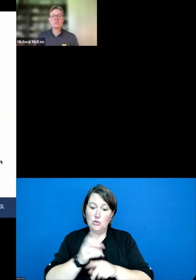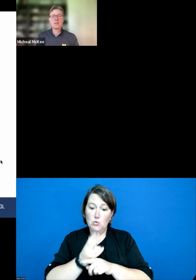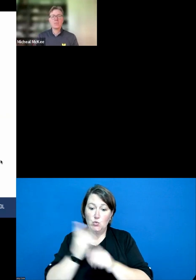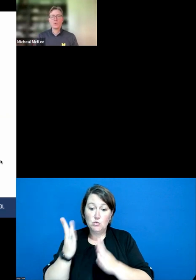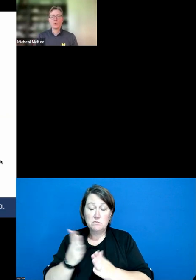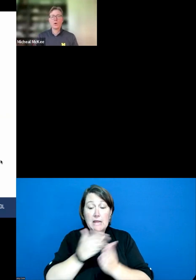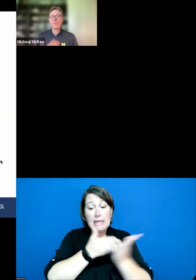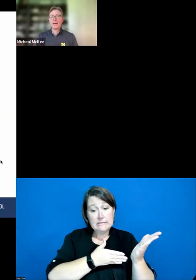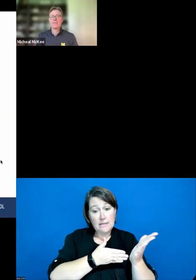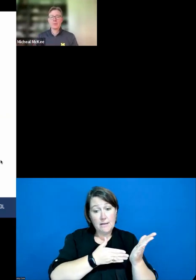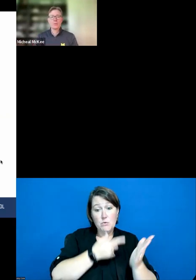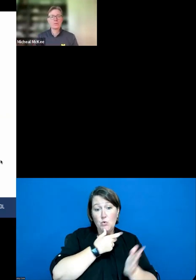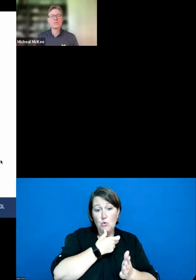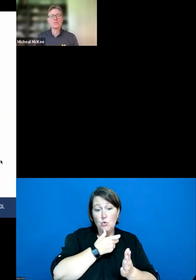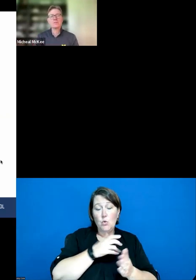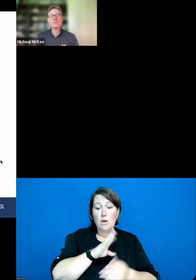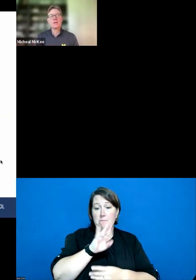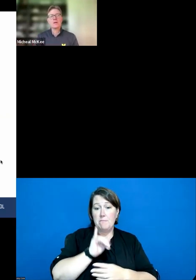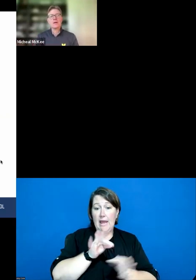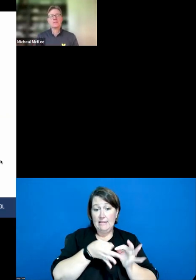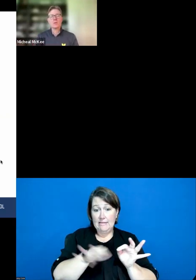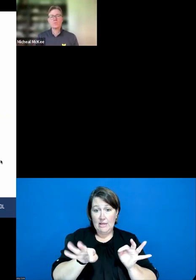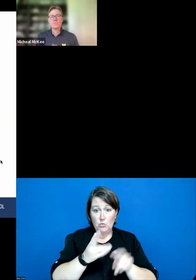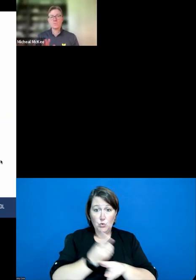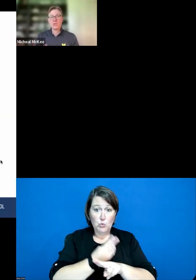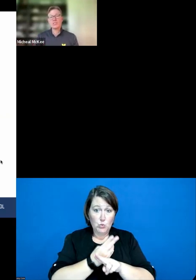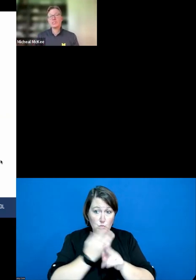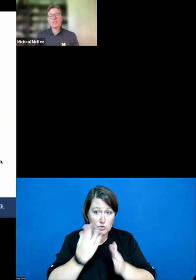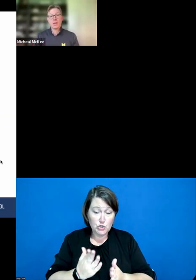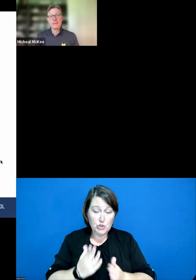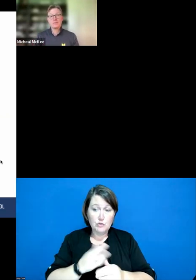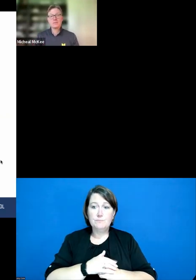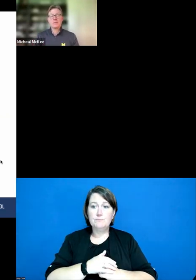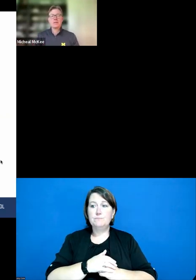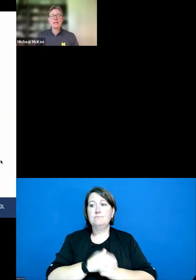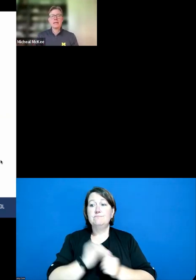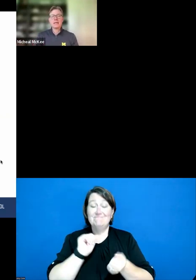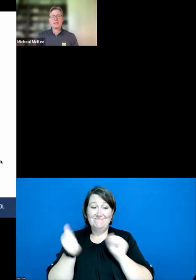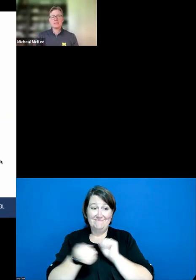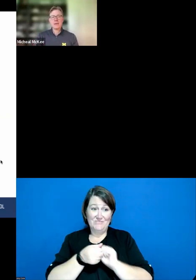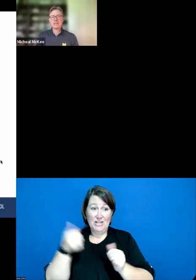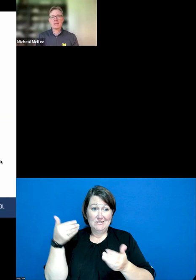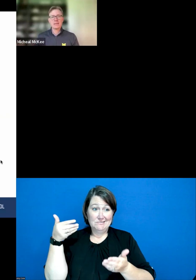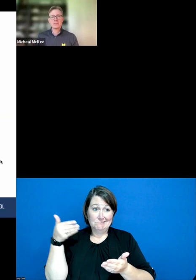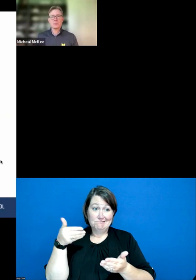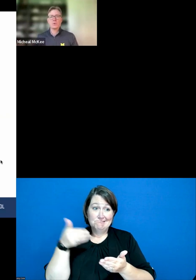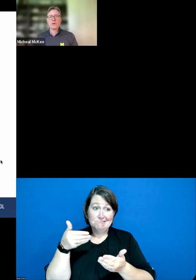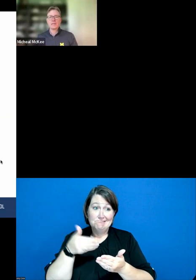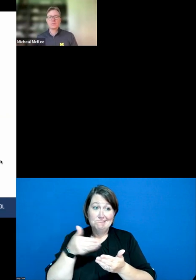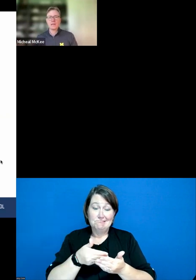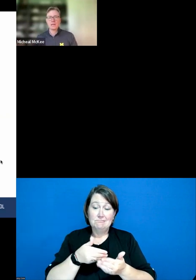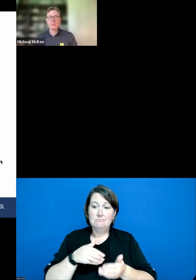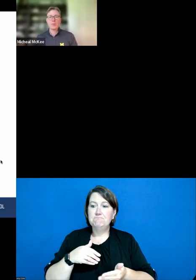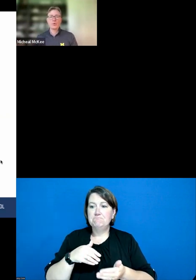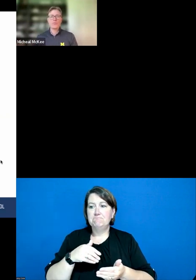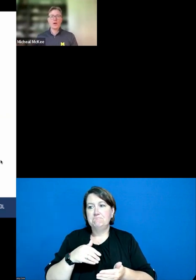some who are bilingual users. And so change is coming, and I expect that this will actually improve